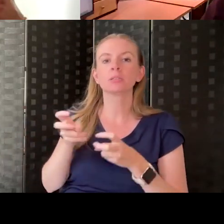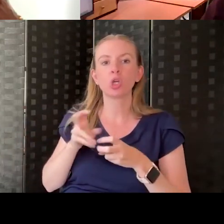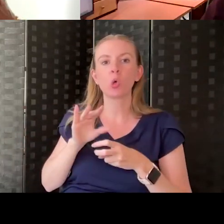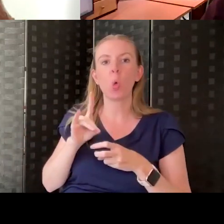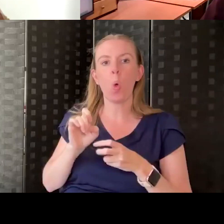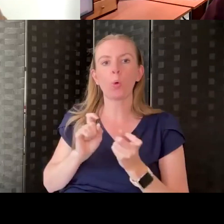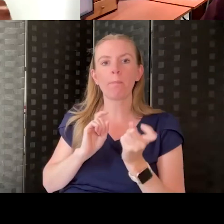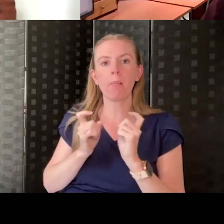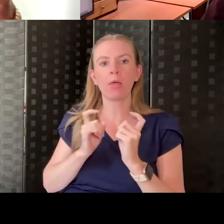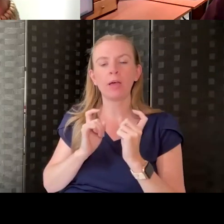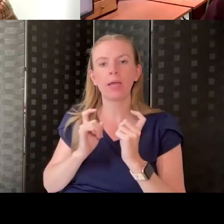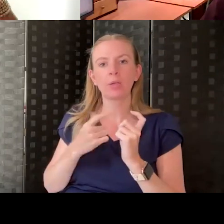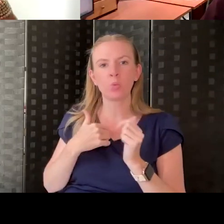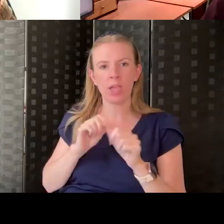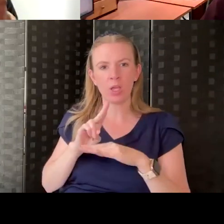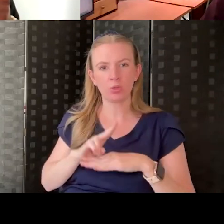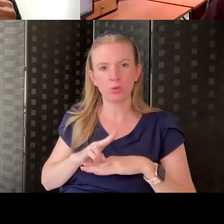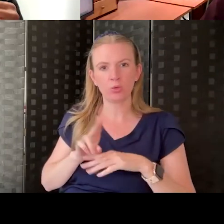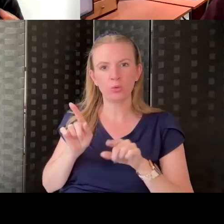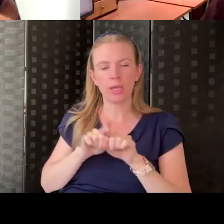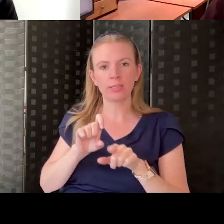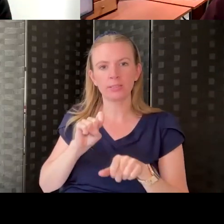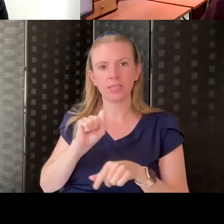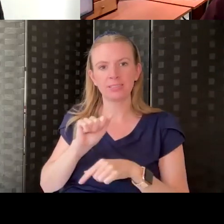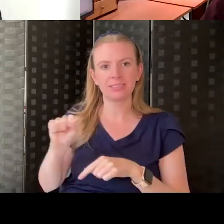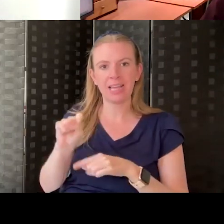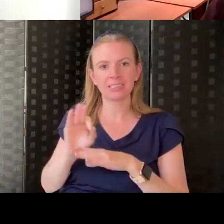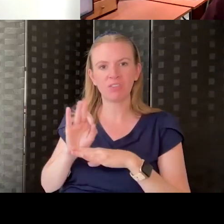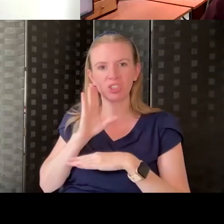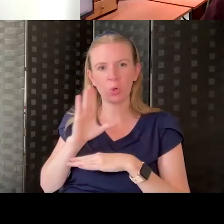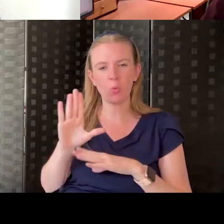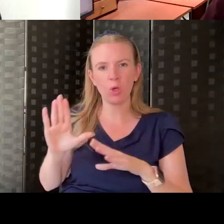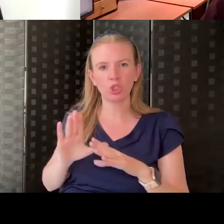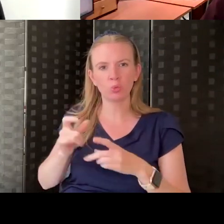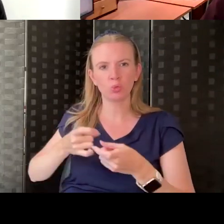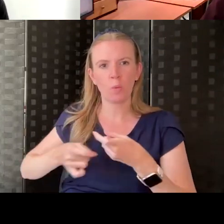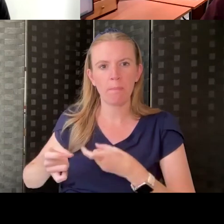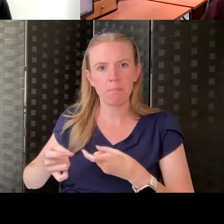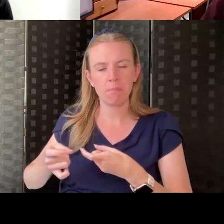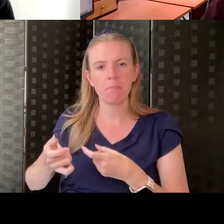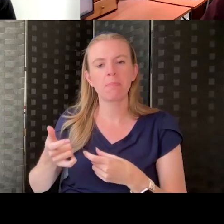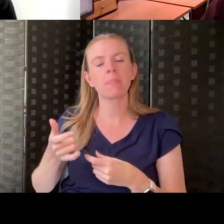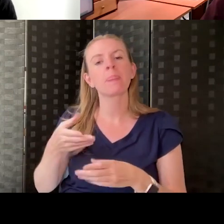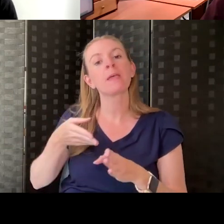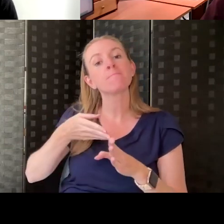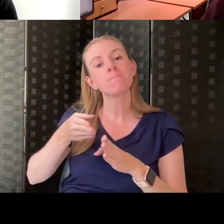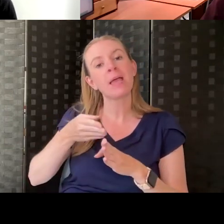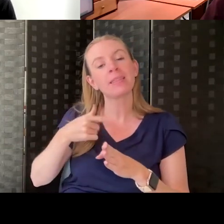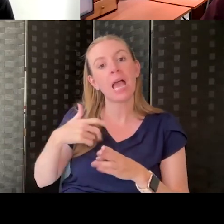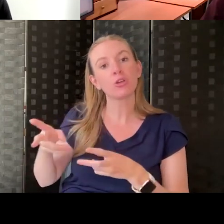it so I could use it as a sass function that would do the swap. Mainly what I grabbed from it was how